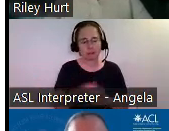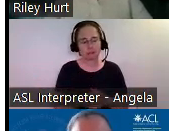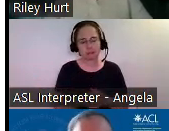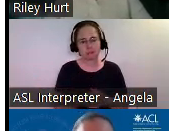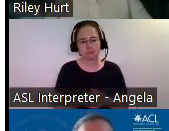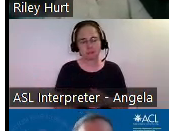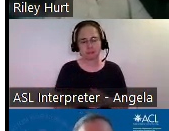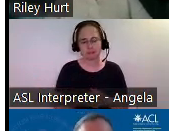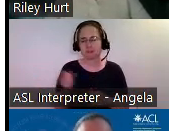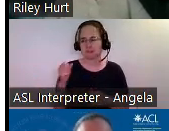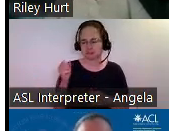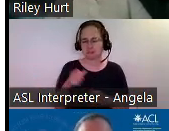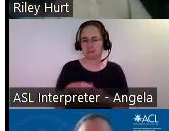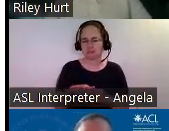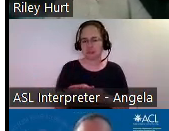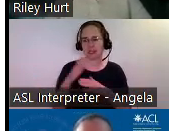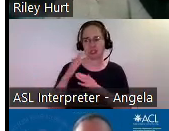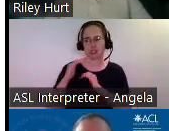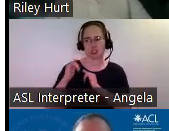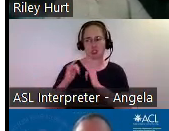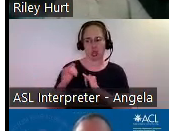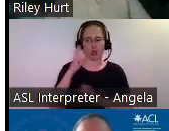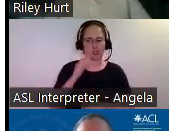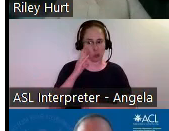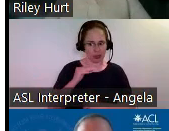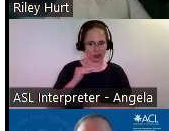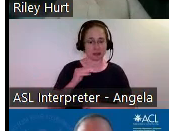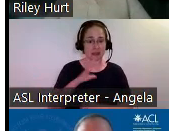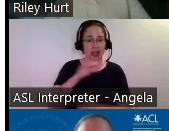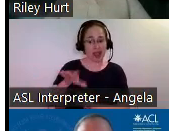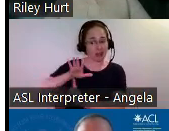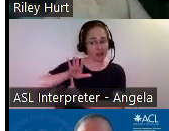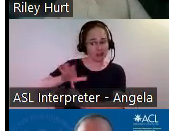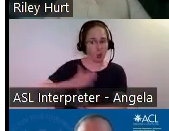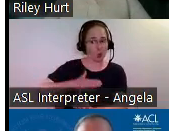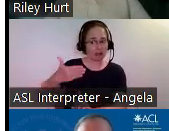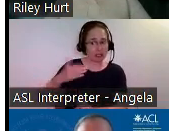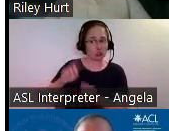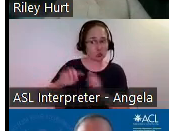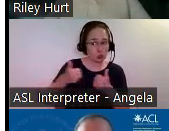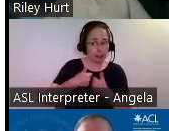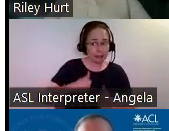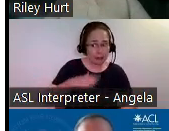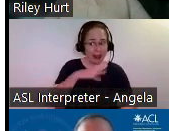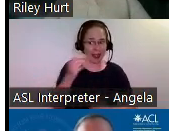(Miso Kwak) Yeah, shared experience and their willingness to both challenge me and support me.